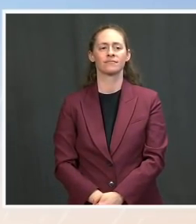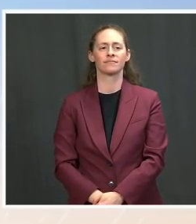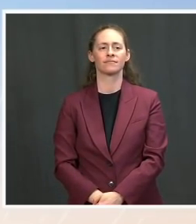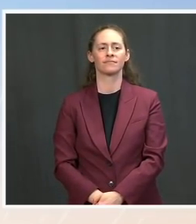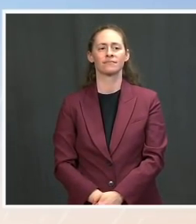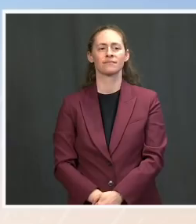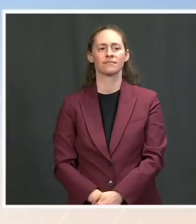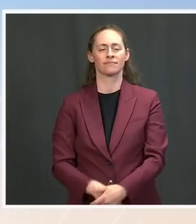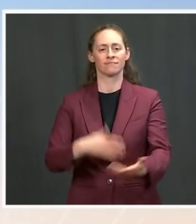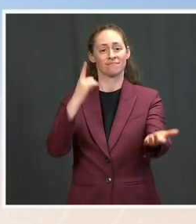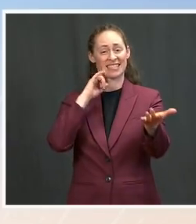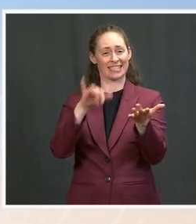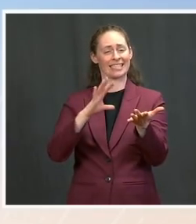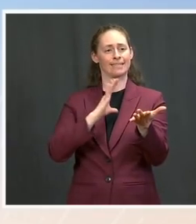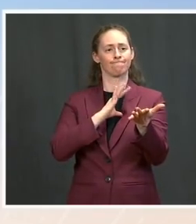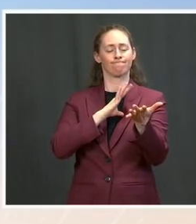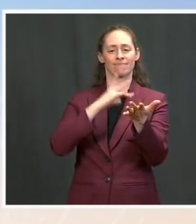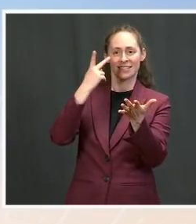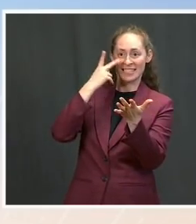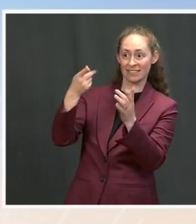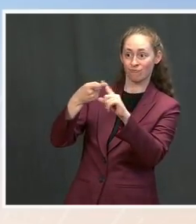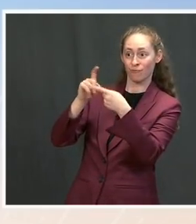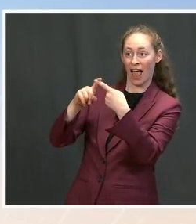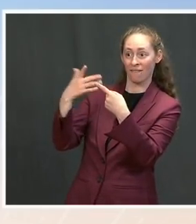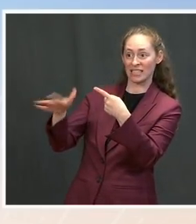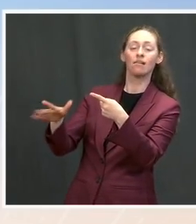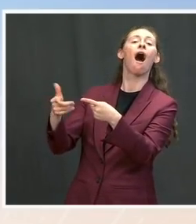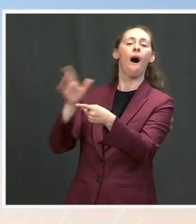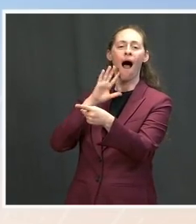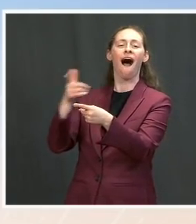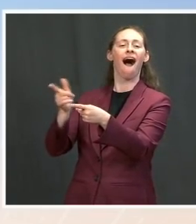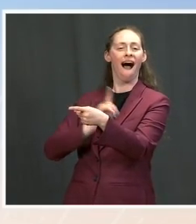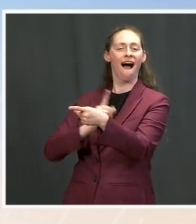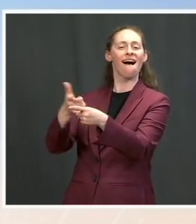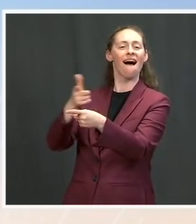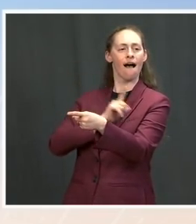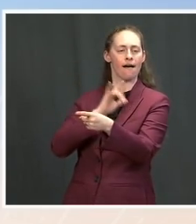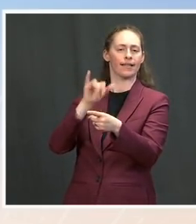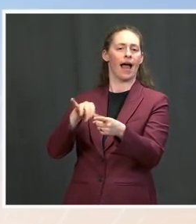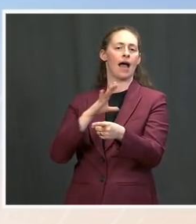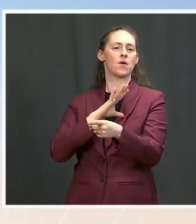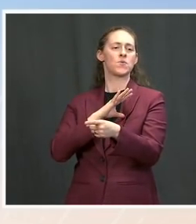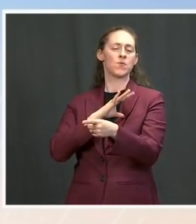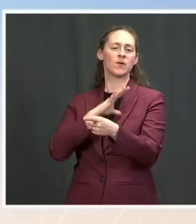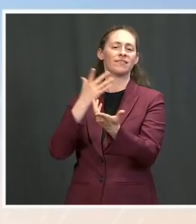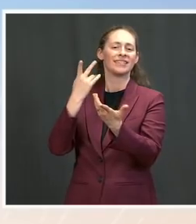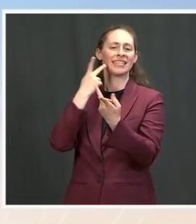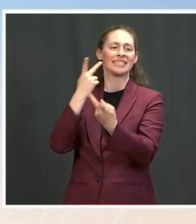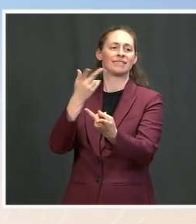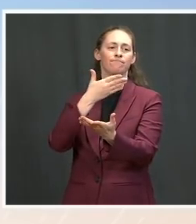We always expected to be at this phase where once we reached that percentage, approximately,